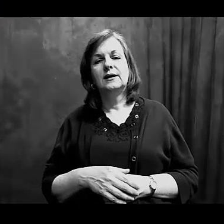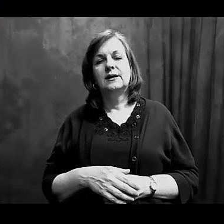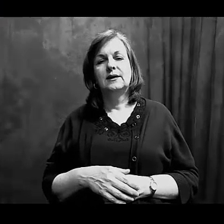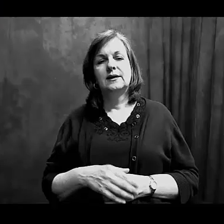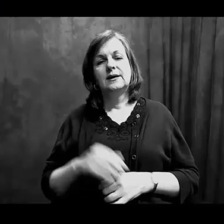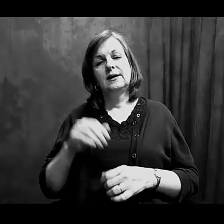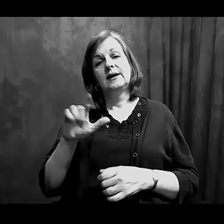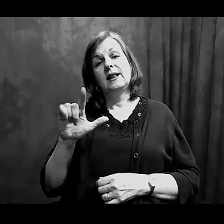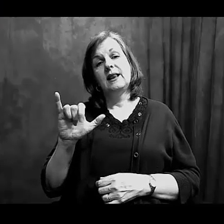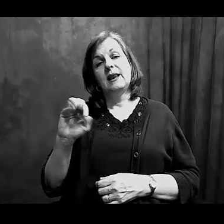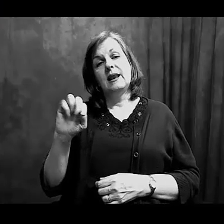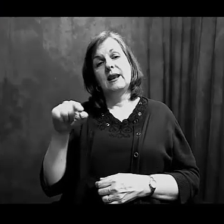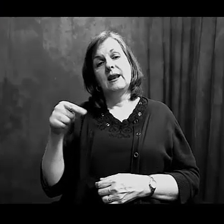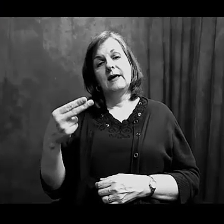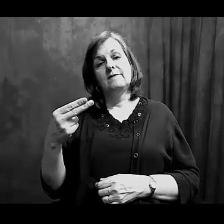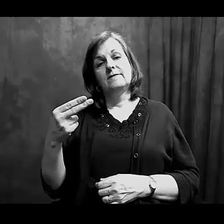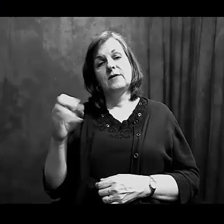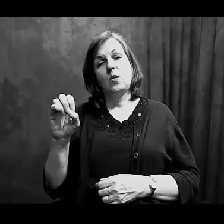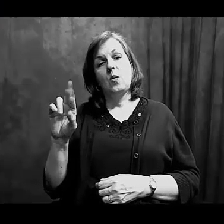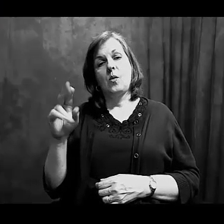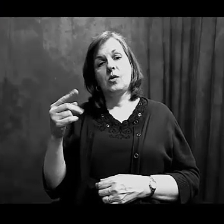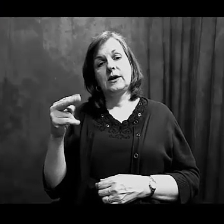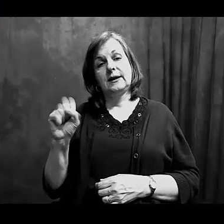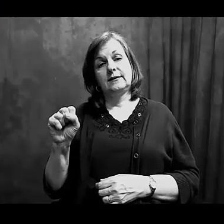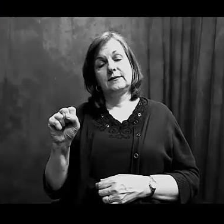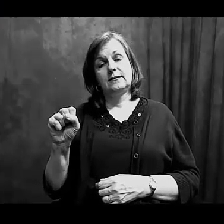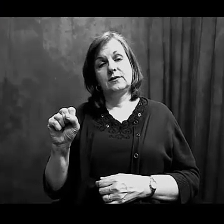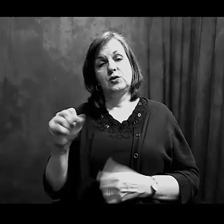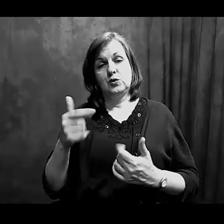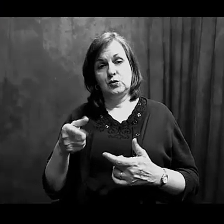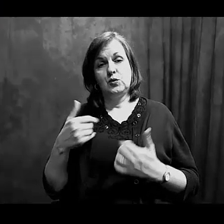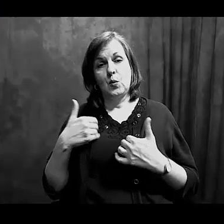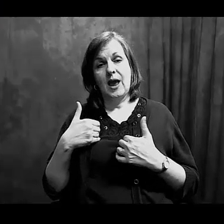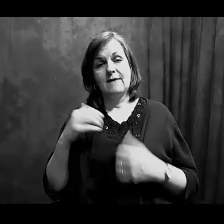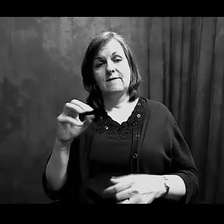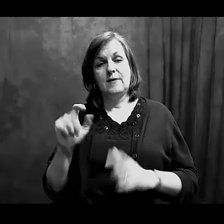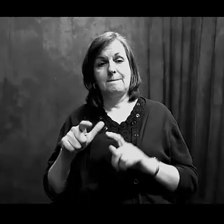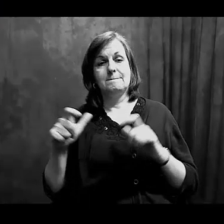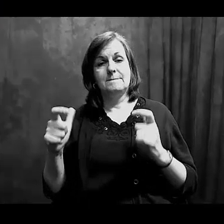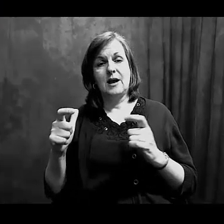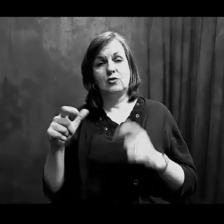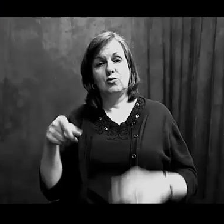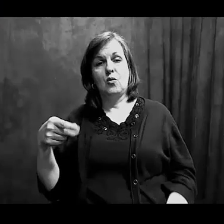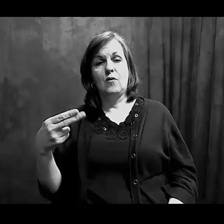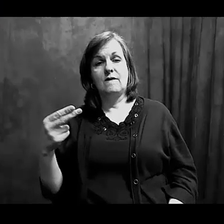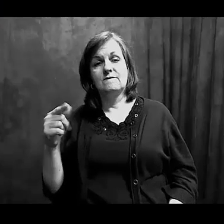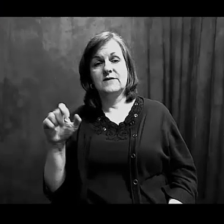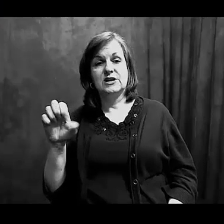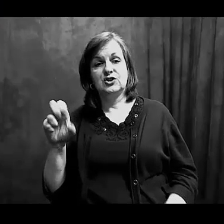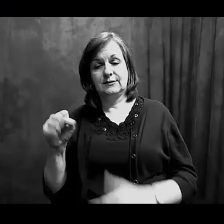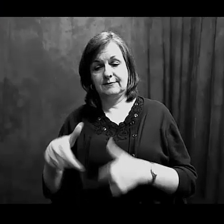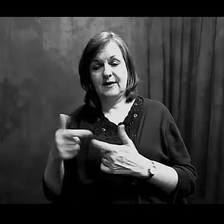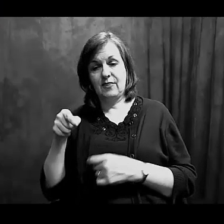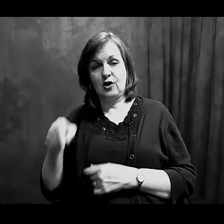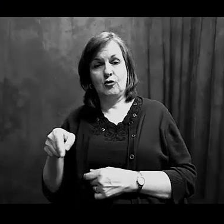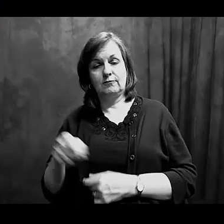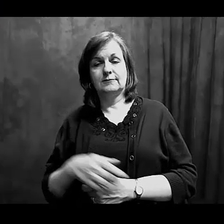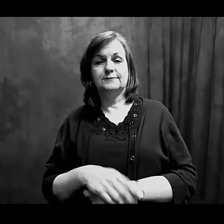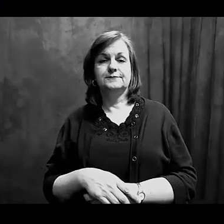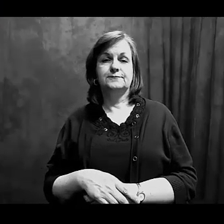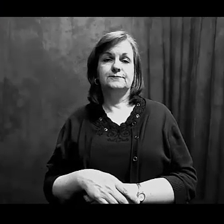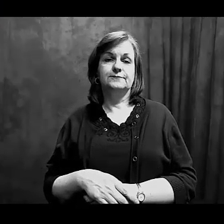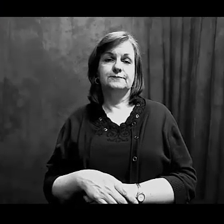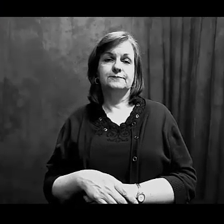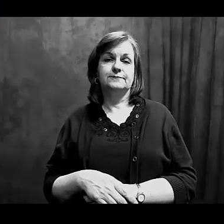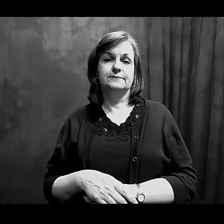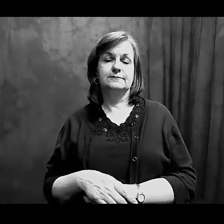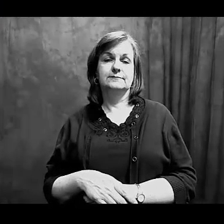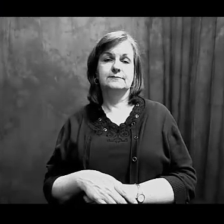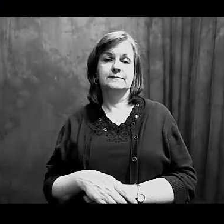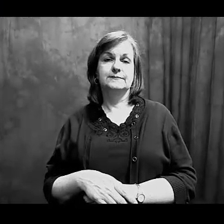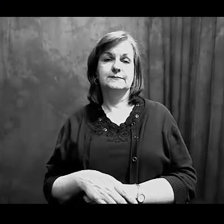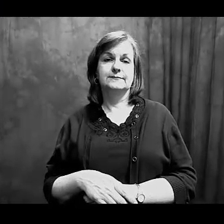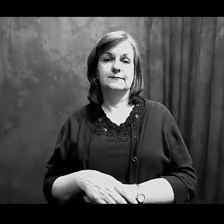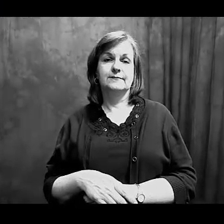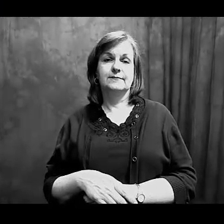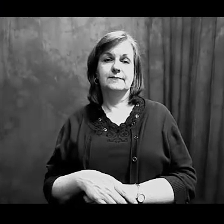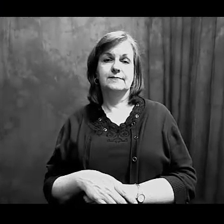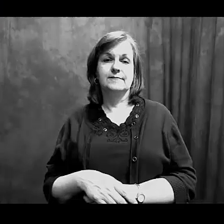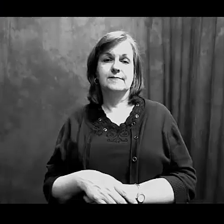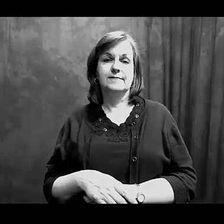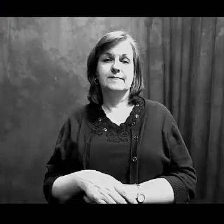so in the lymph organs were gonna have macrophages